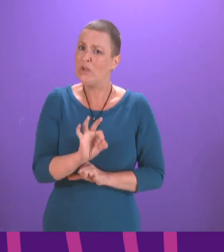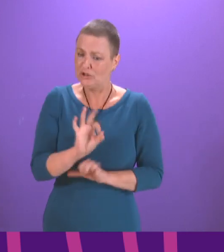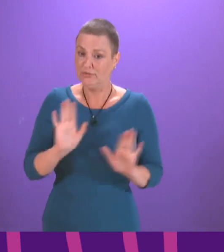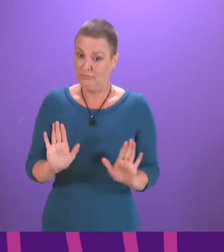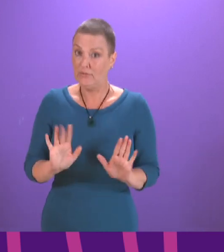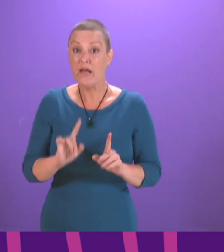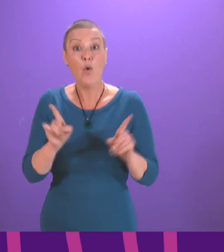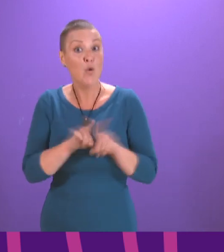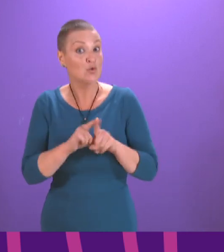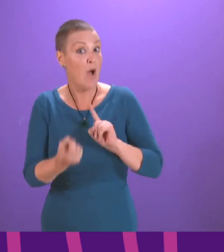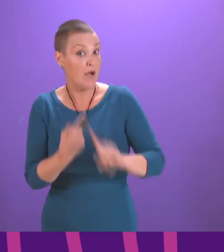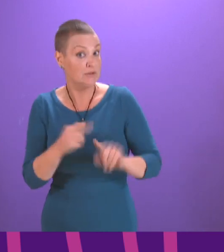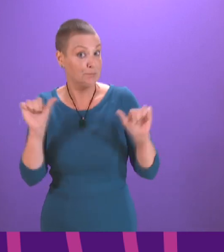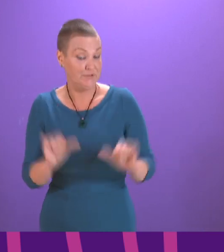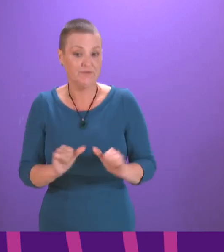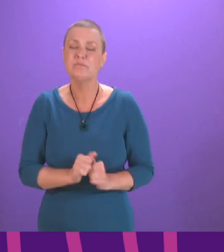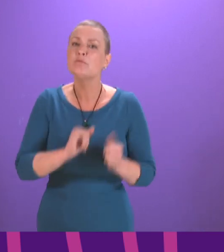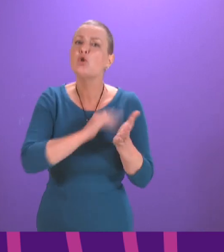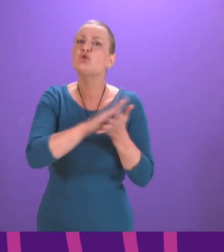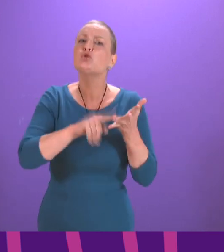Covid-19 Restrictions and Support (Dundee) Shona Robison (Dundee City East) (SNP):